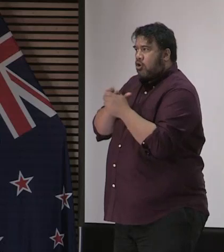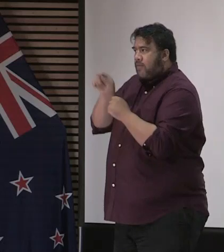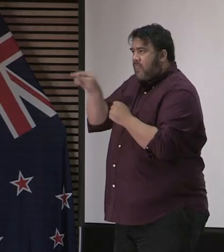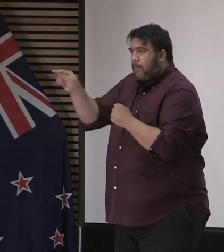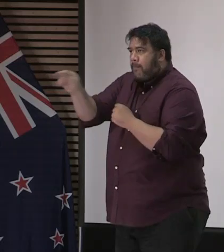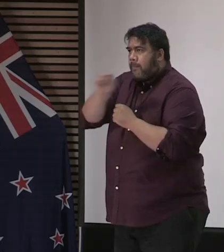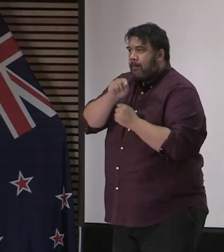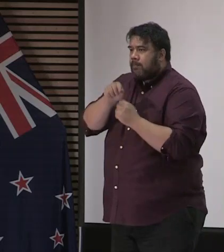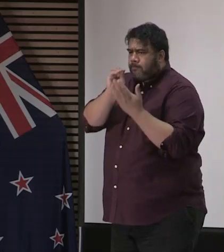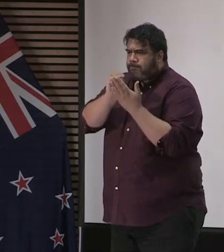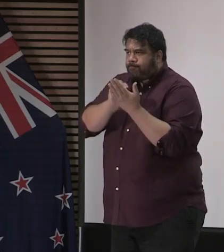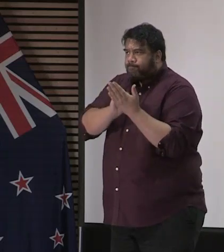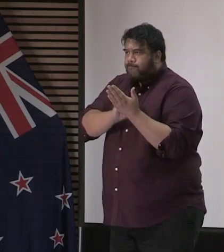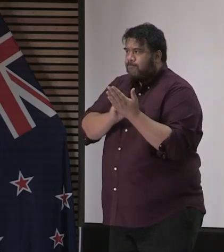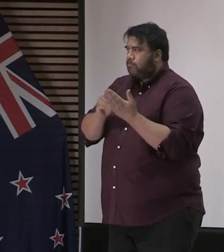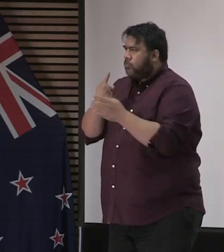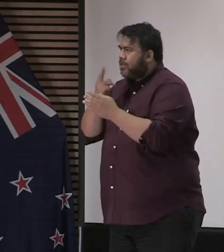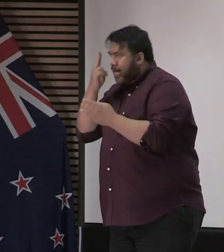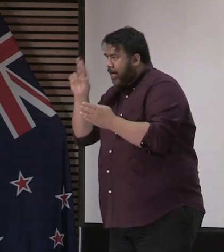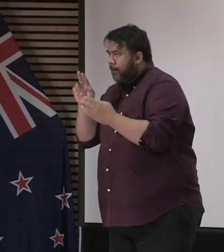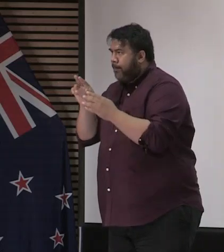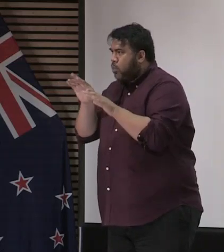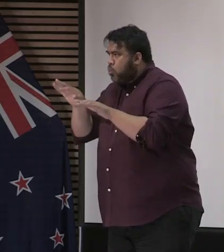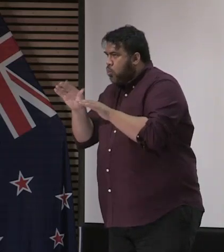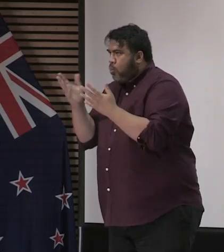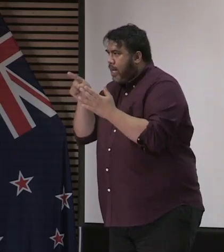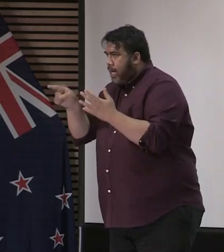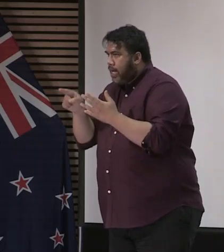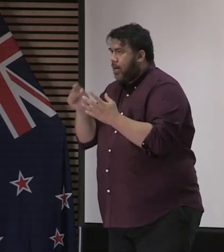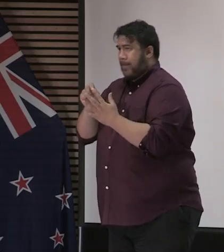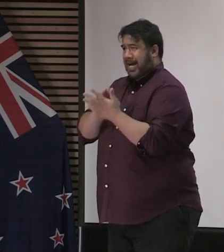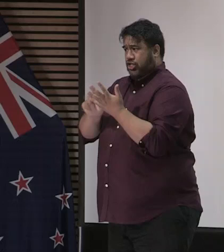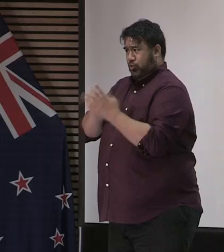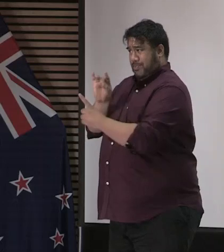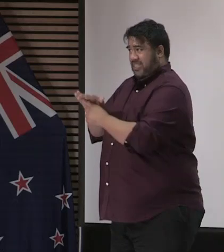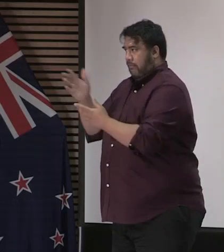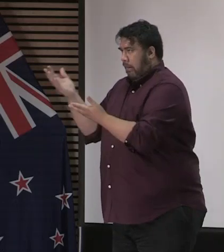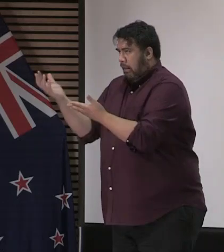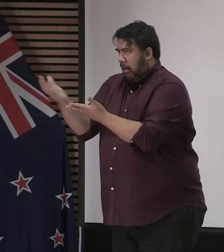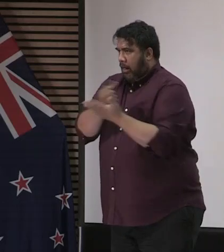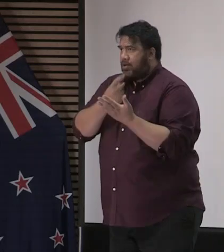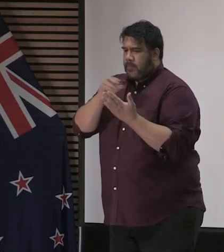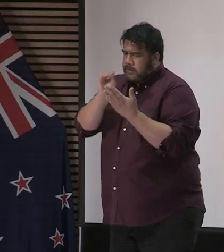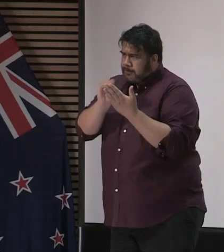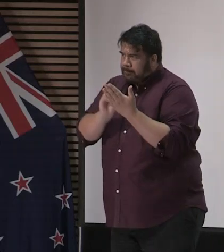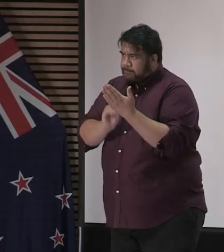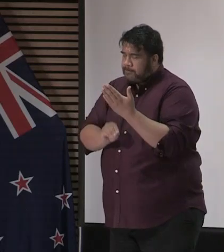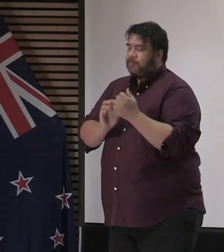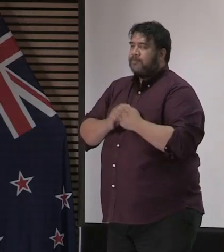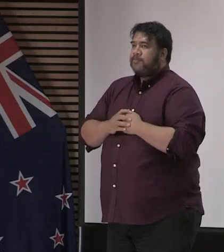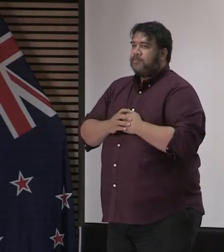close contact and one of the